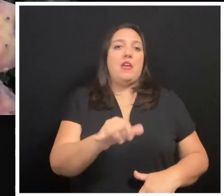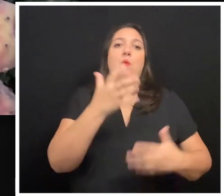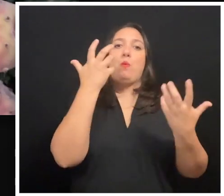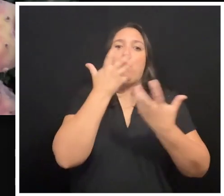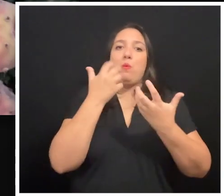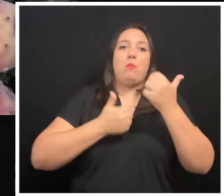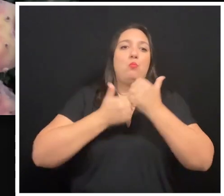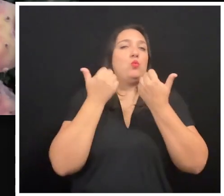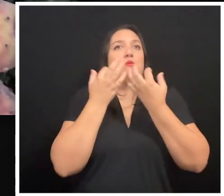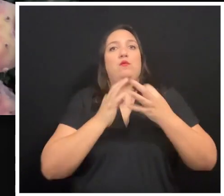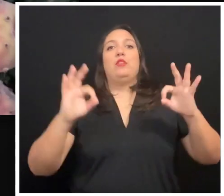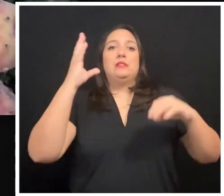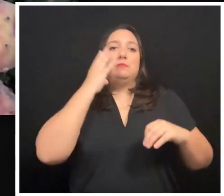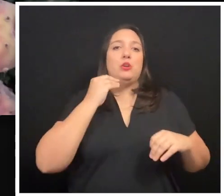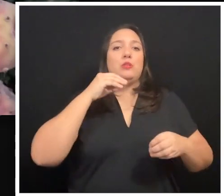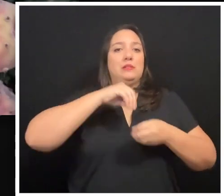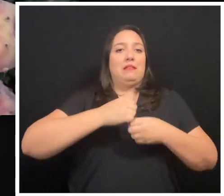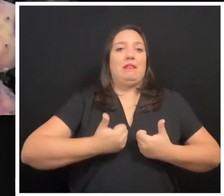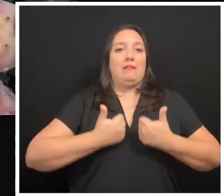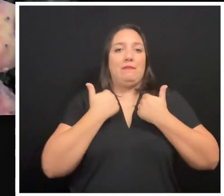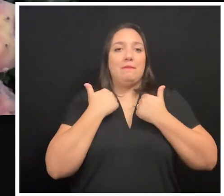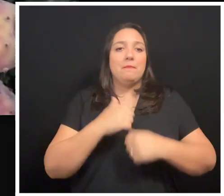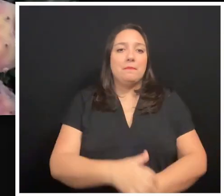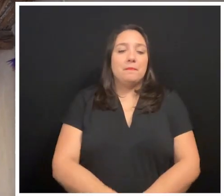I think the most liberating experience of my life.